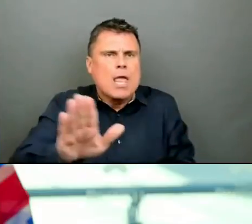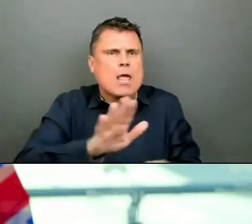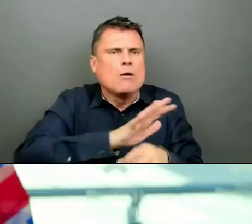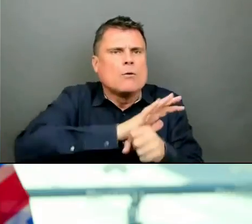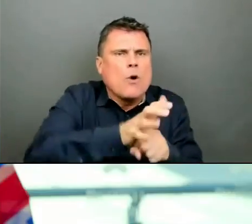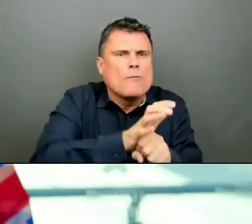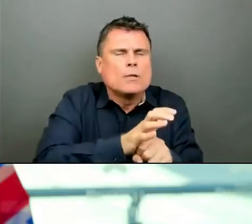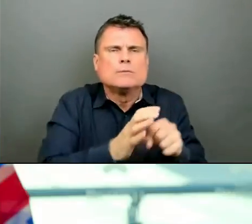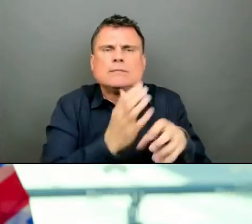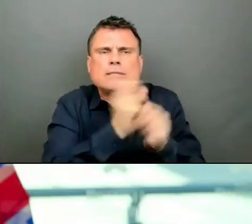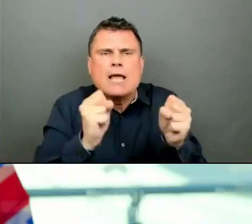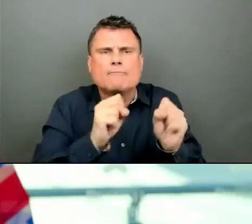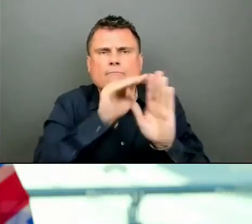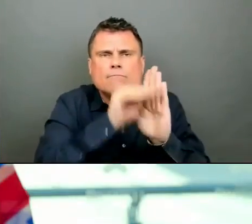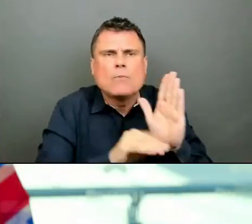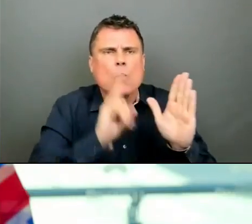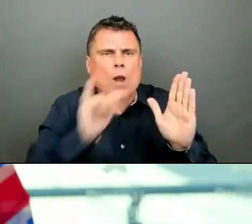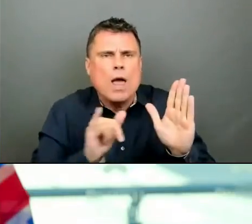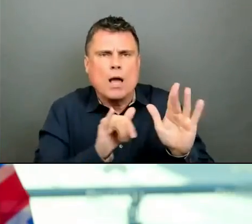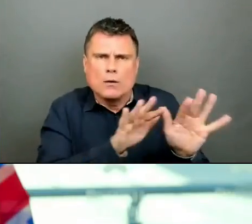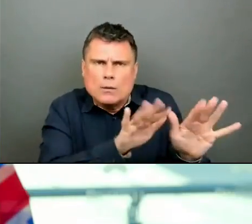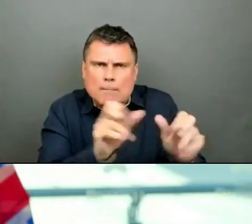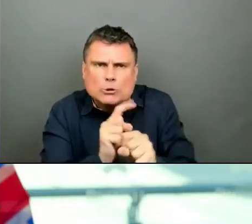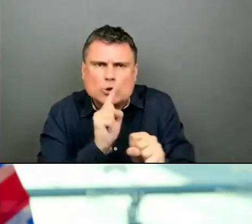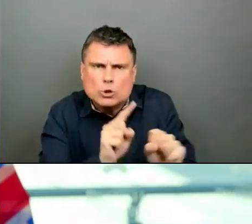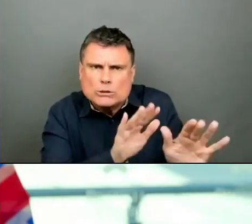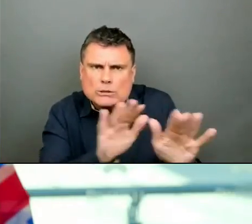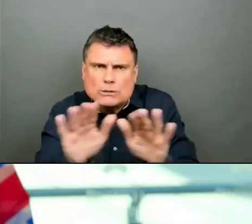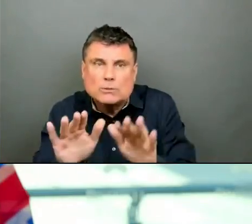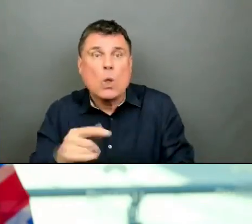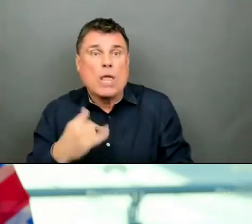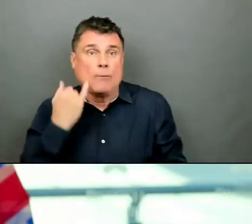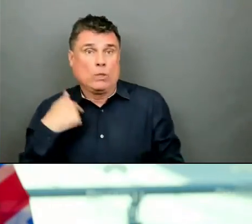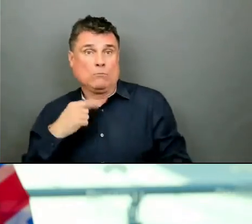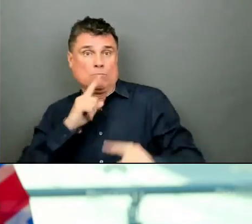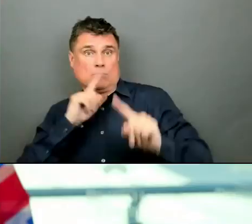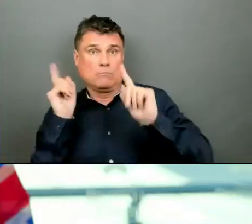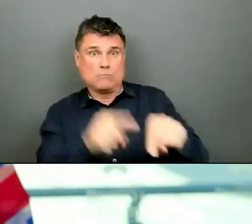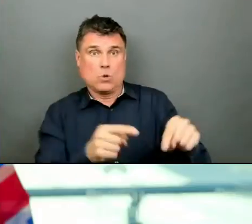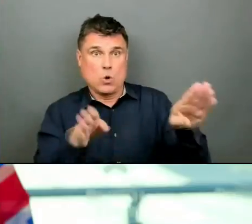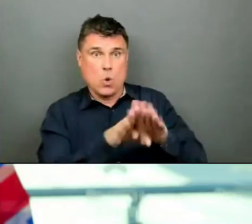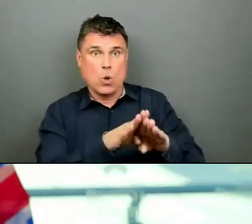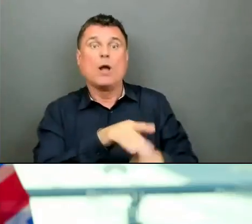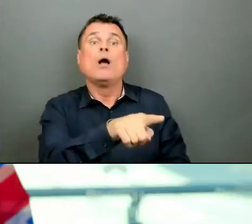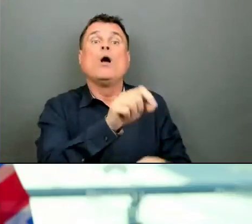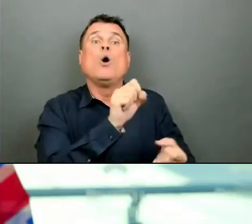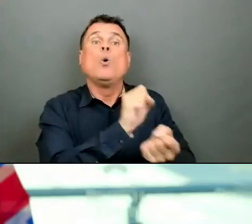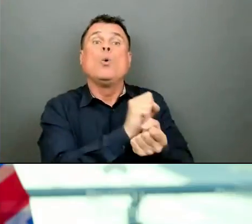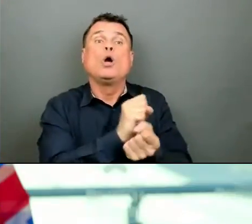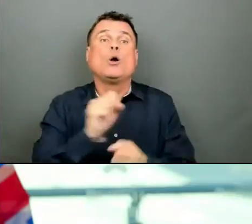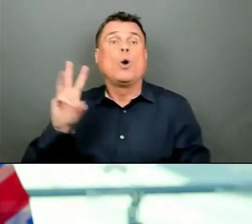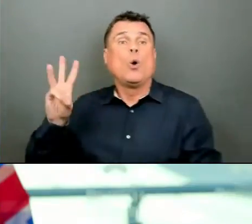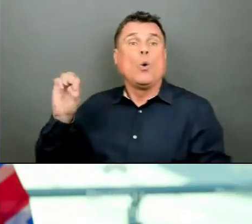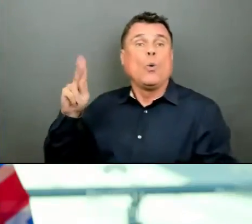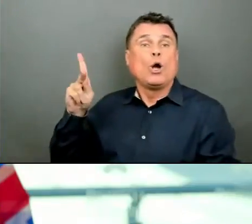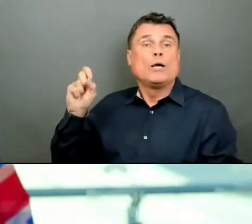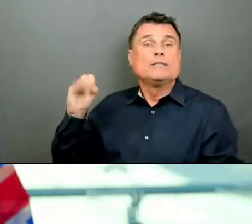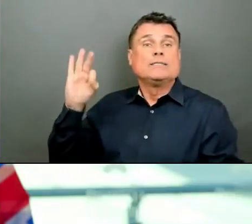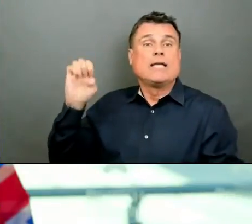So when a closure is ordered, work safe BC will now be able to support the work of public health and serve the